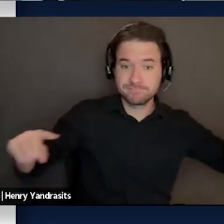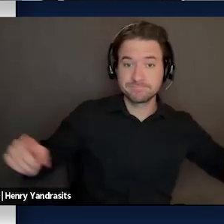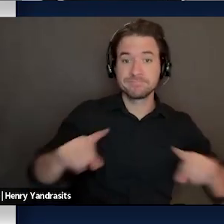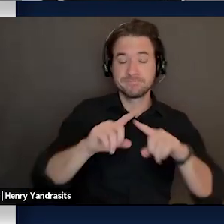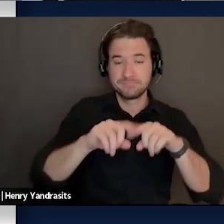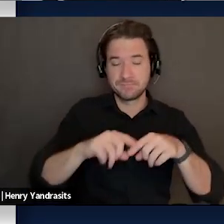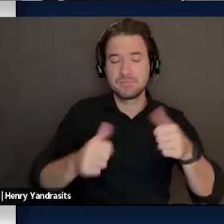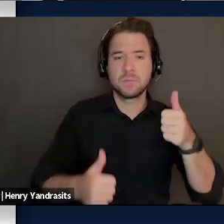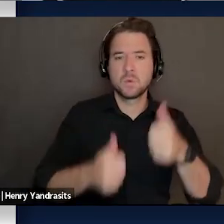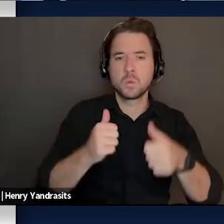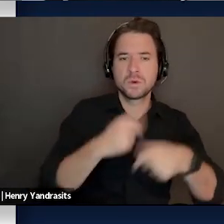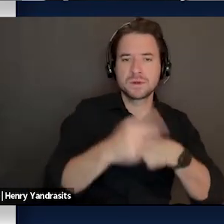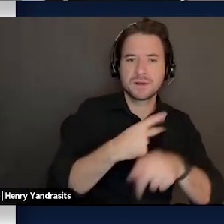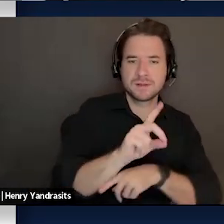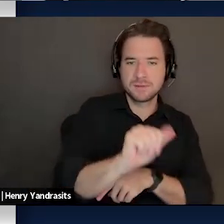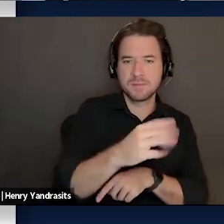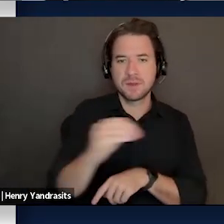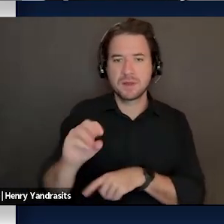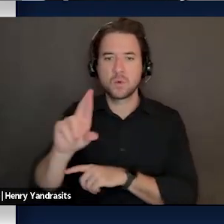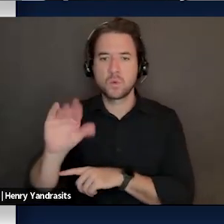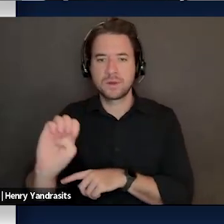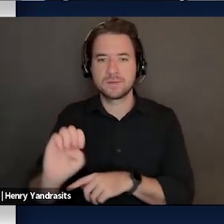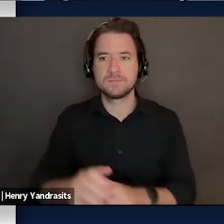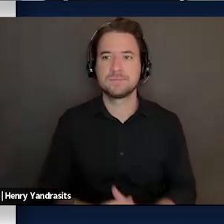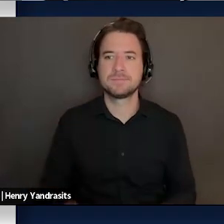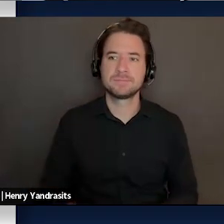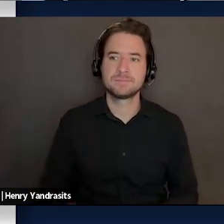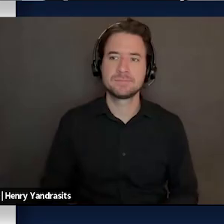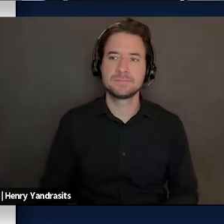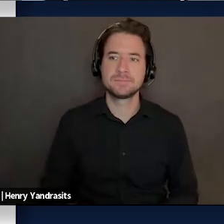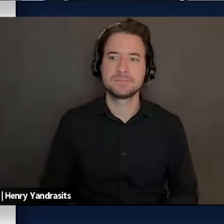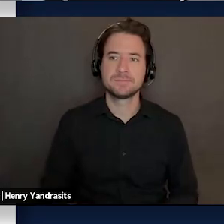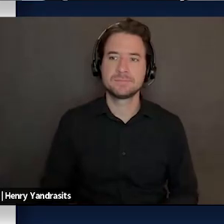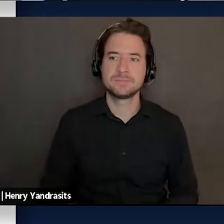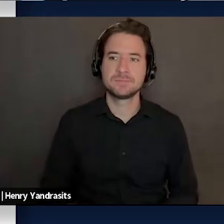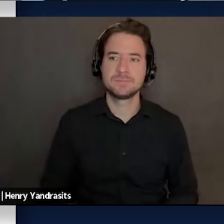And race, ethnicity.